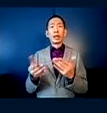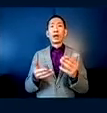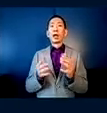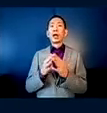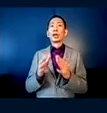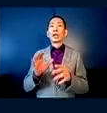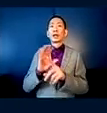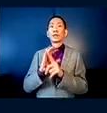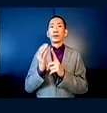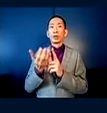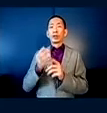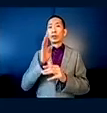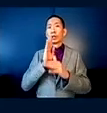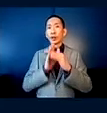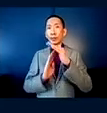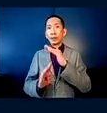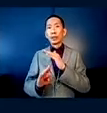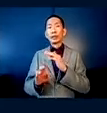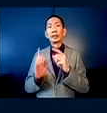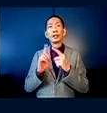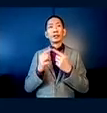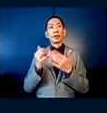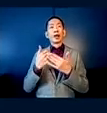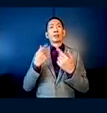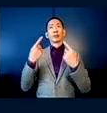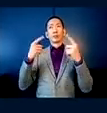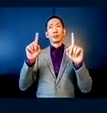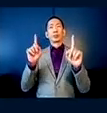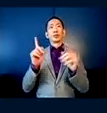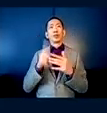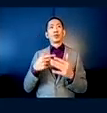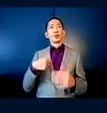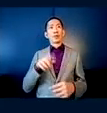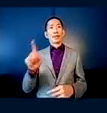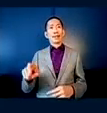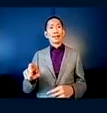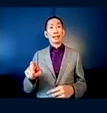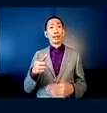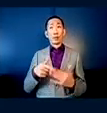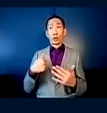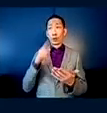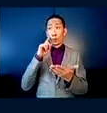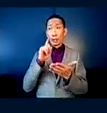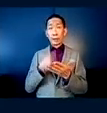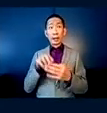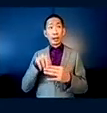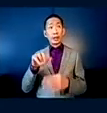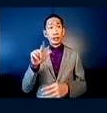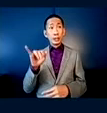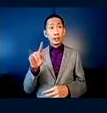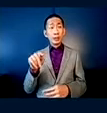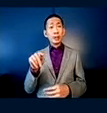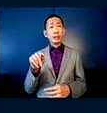UNDERSTANDING THE CULTURE, AND CULTURAL RELATIVISM, APPLYING CULTURAL HUMILITY TO GET US